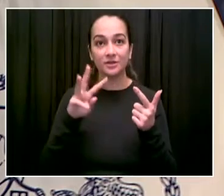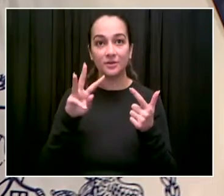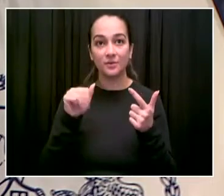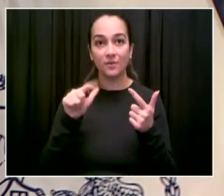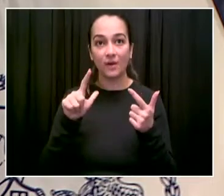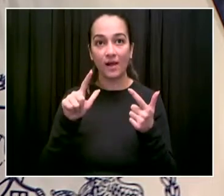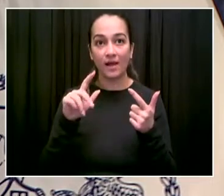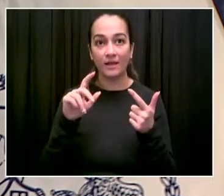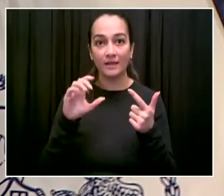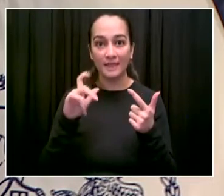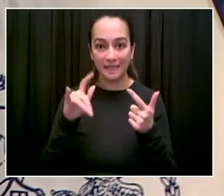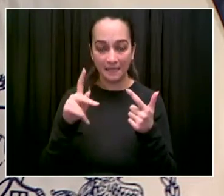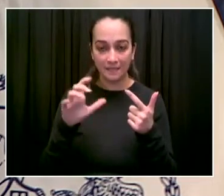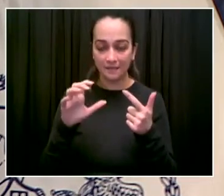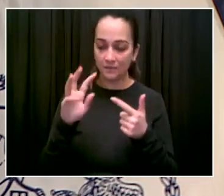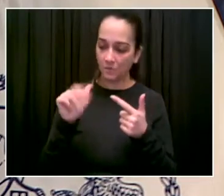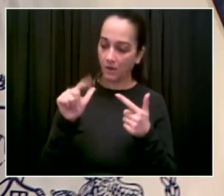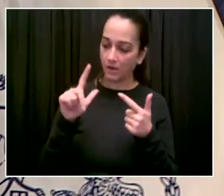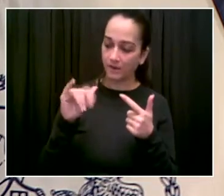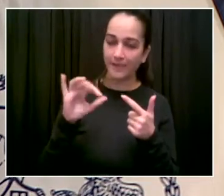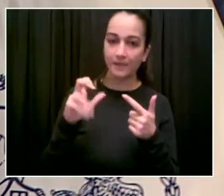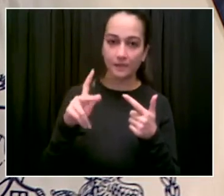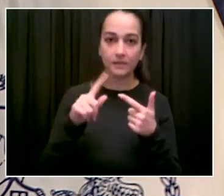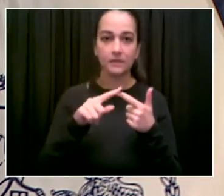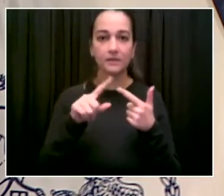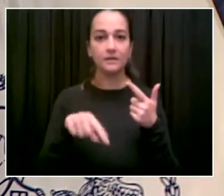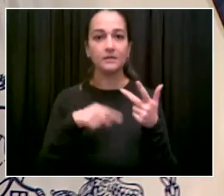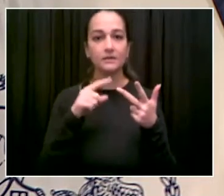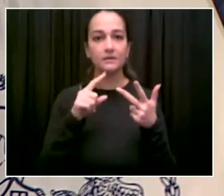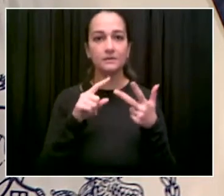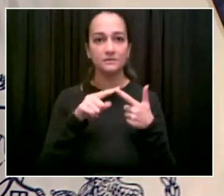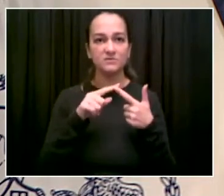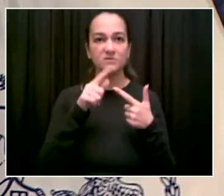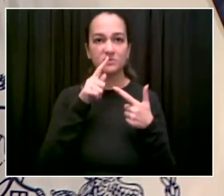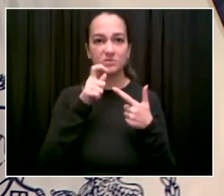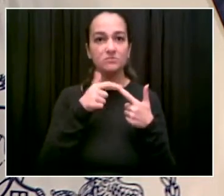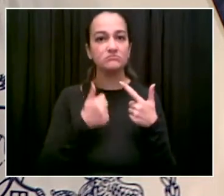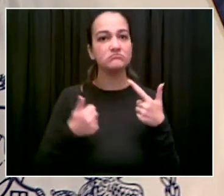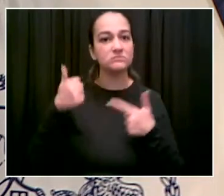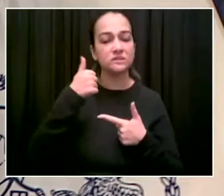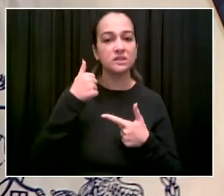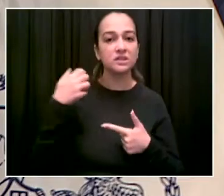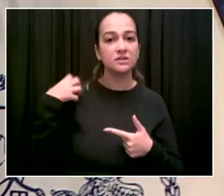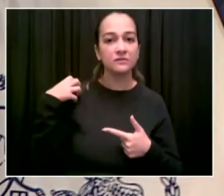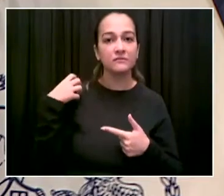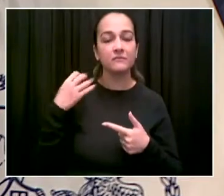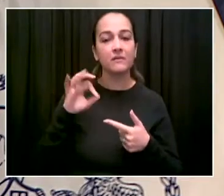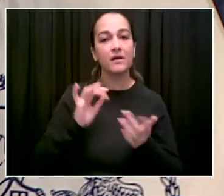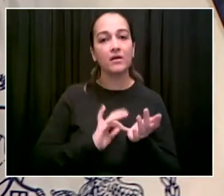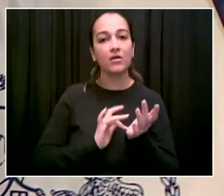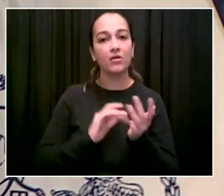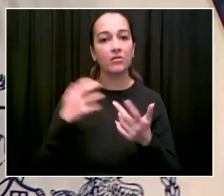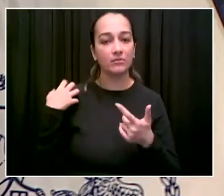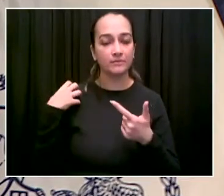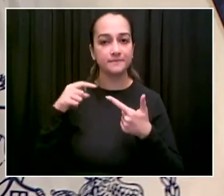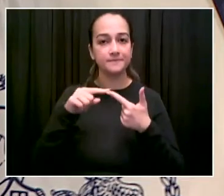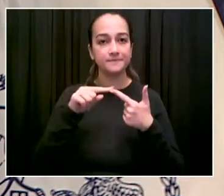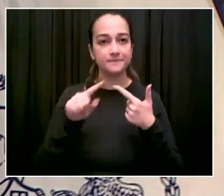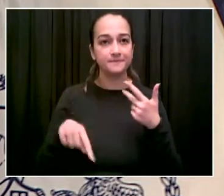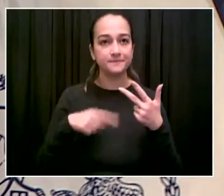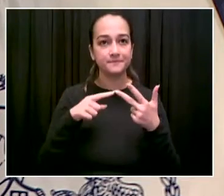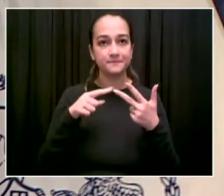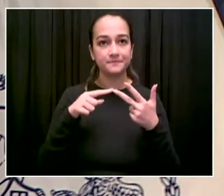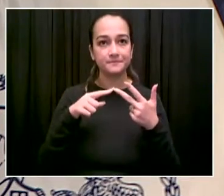WE ARE JOINEjD ÷Cw